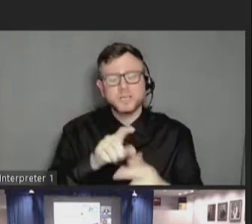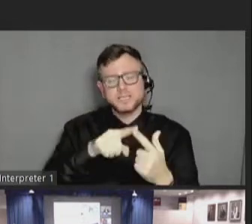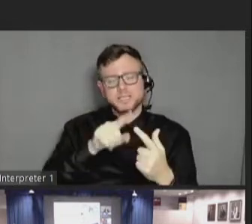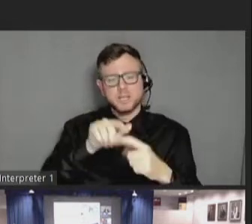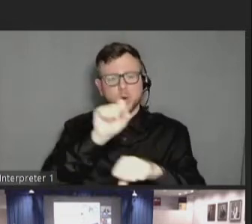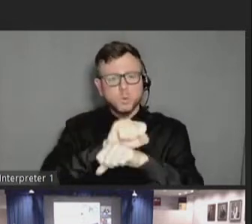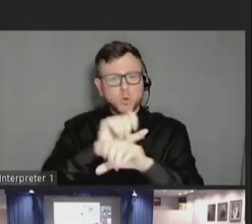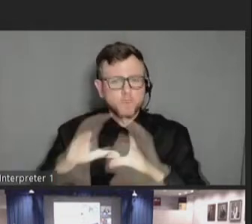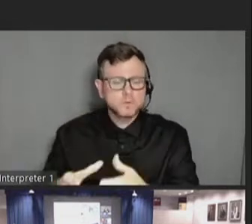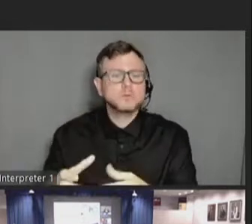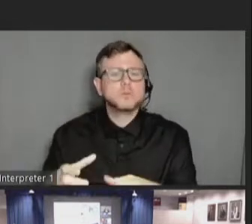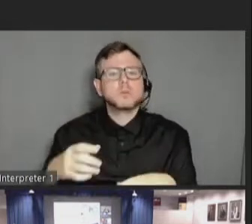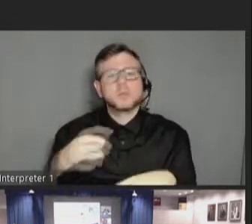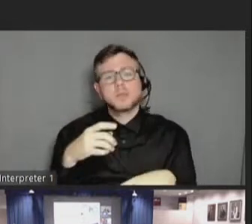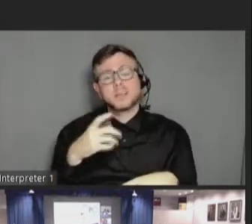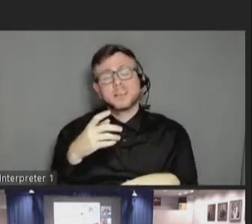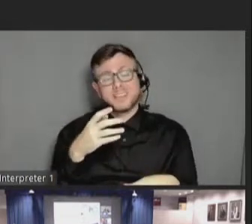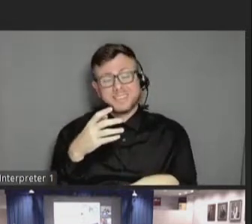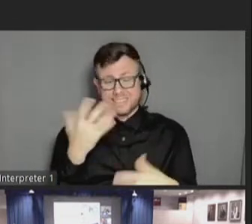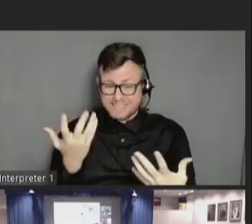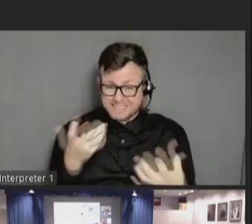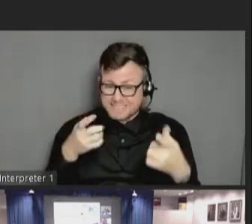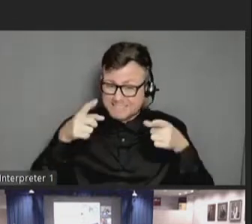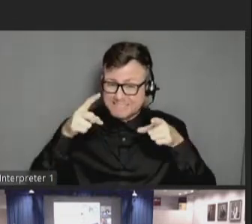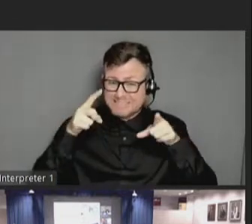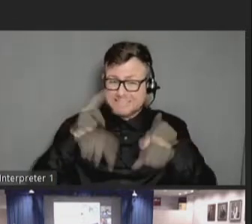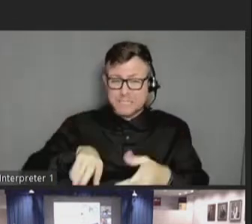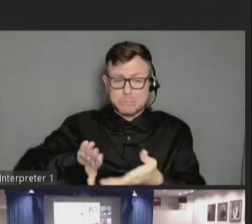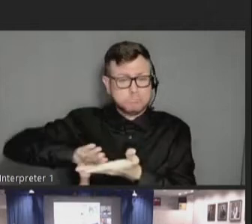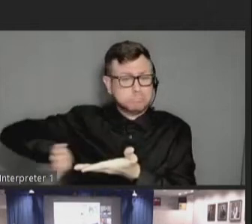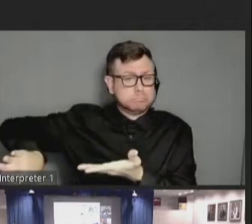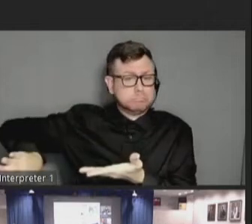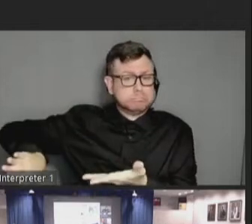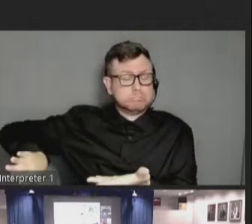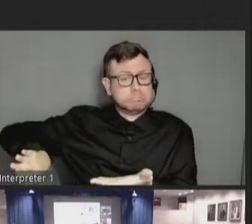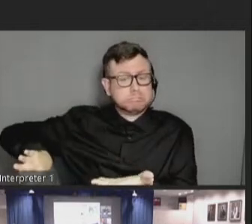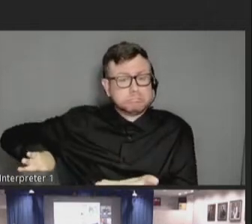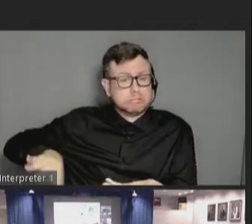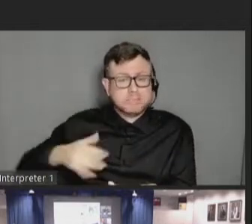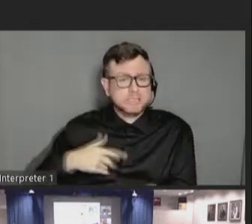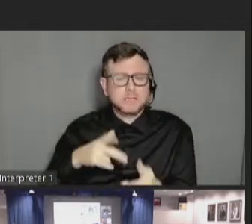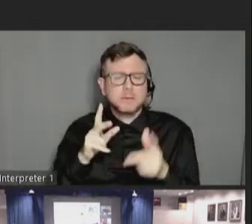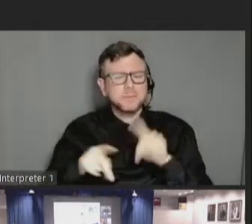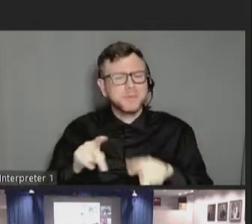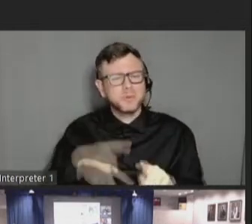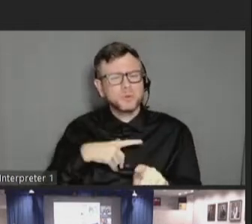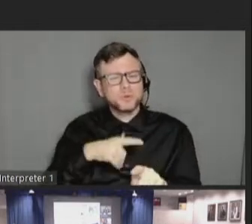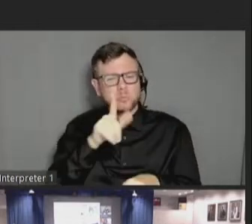instead they were being set aside. Because people, again, didn't really understand the